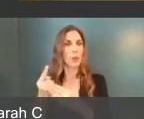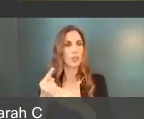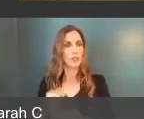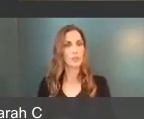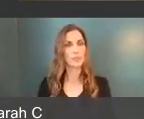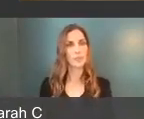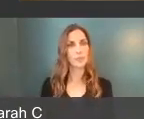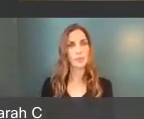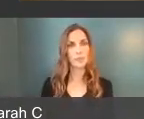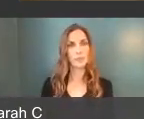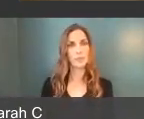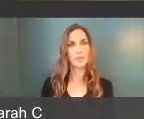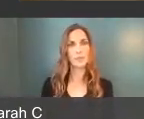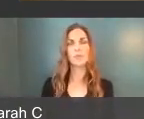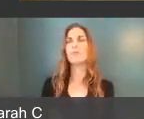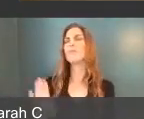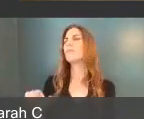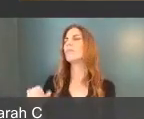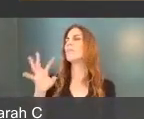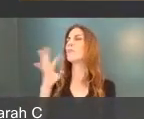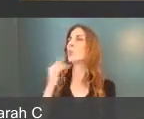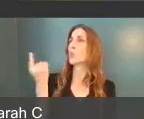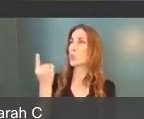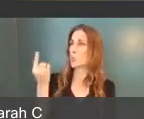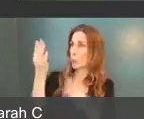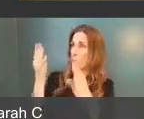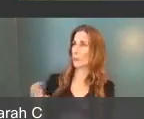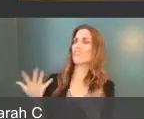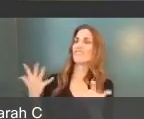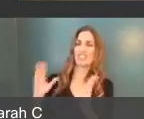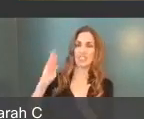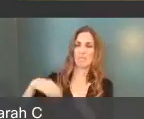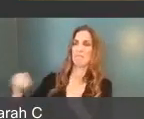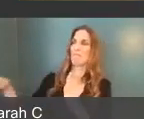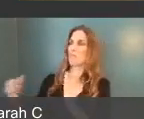[Reporter] And I talked to someone who did, who filled out the registration and they said they did